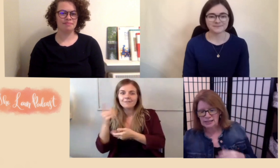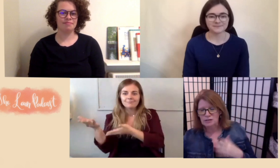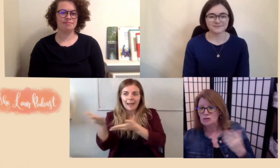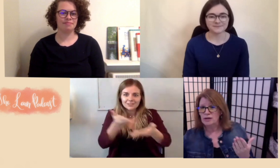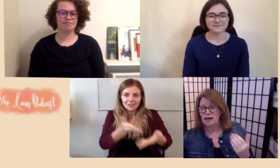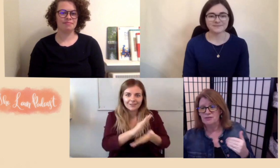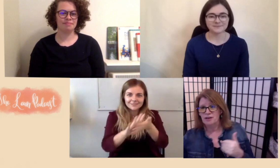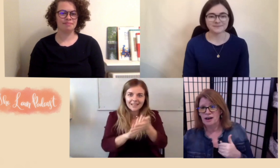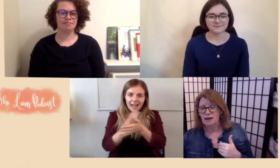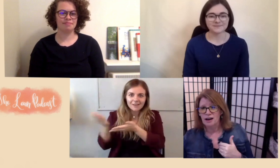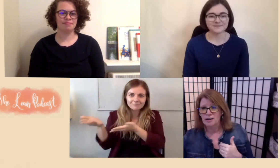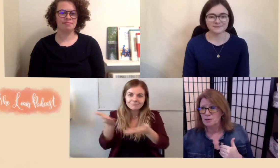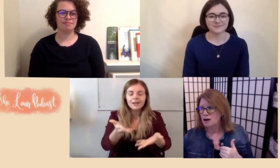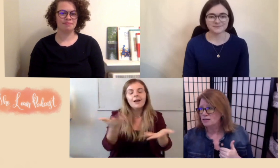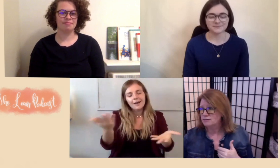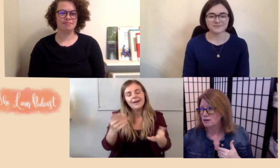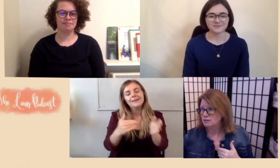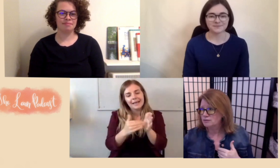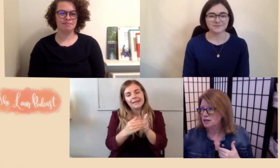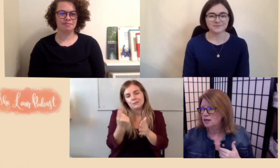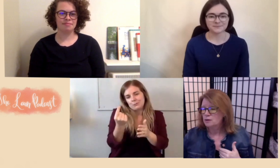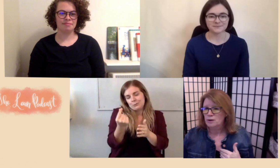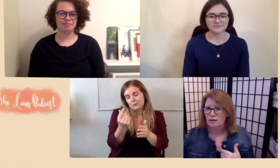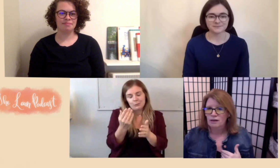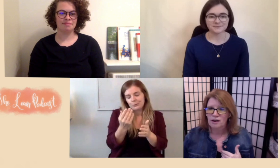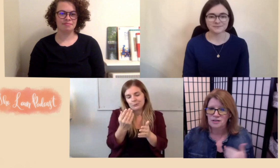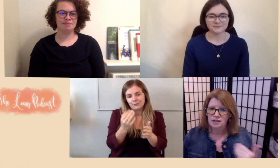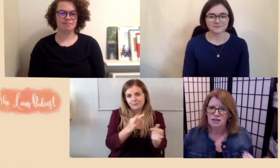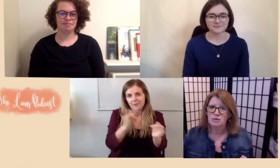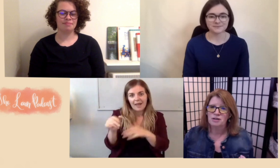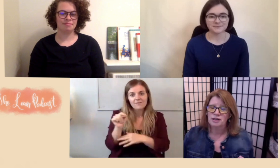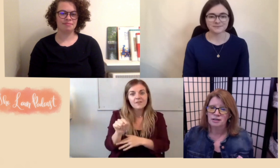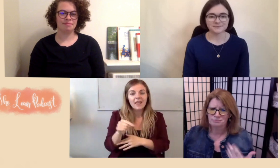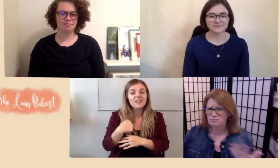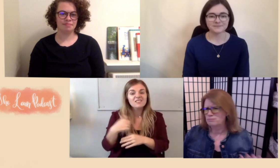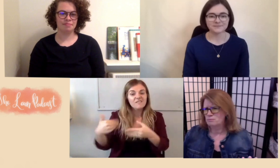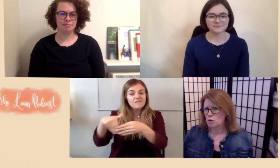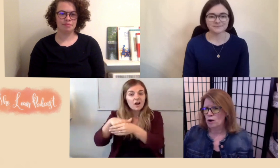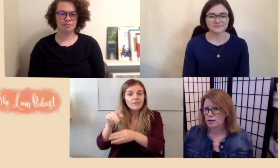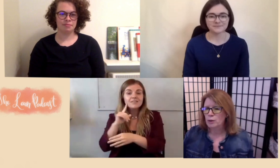I got involved solved with the deaf community quite quickly after that,